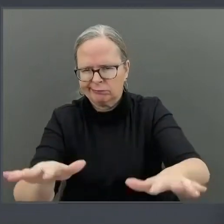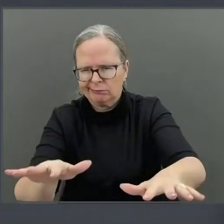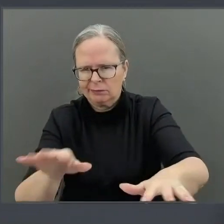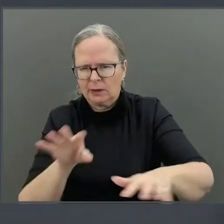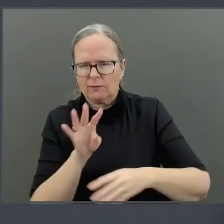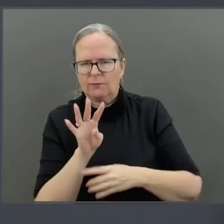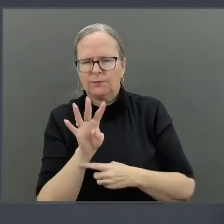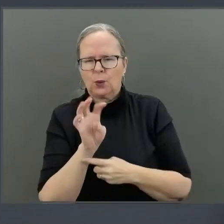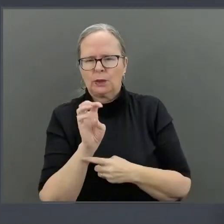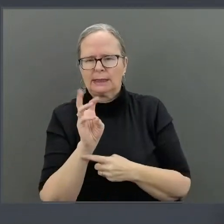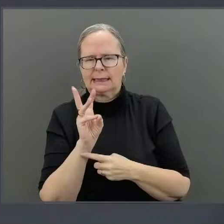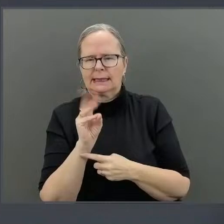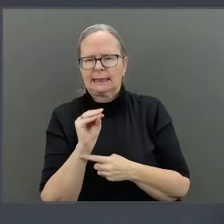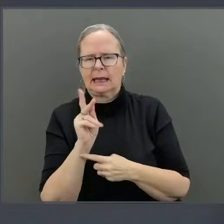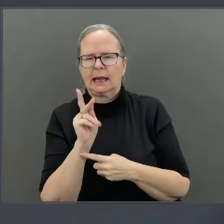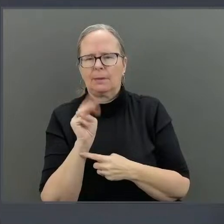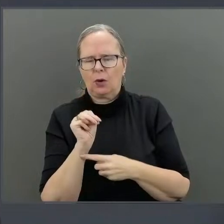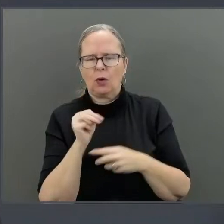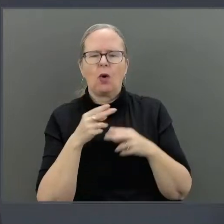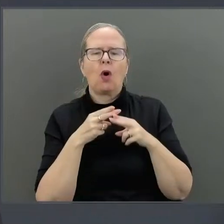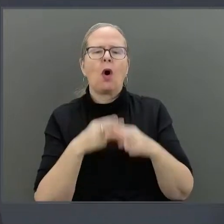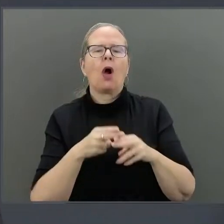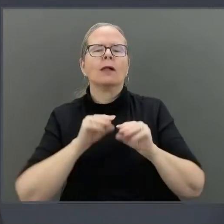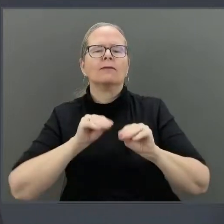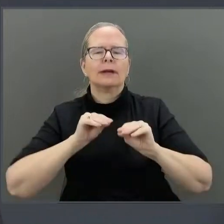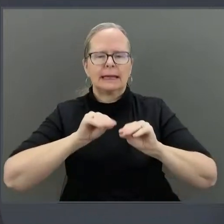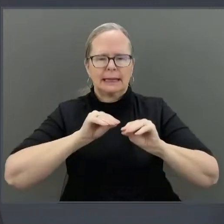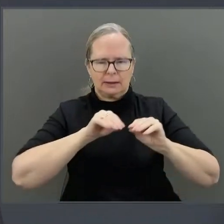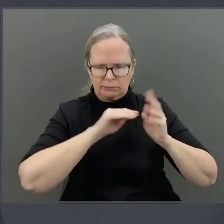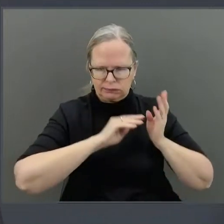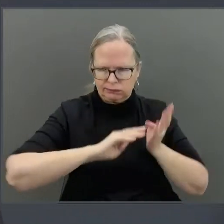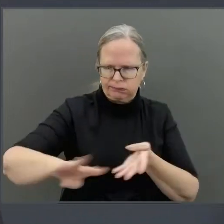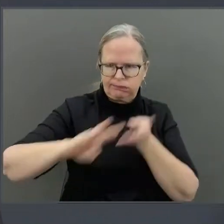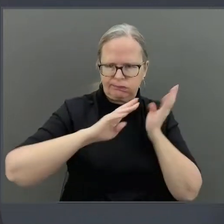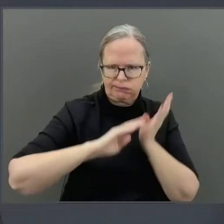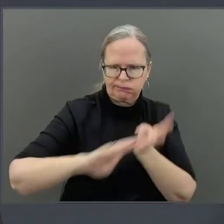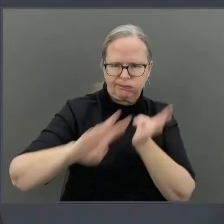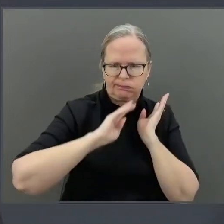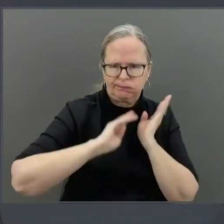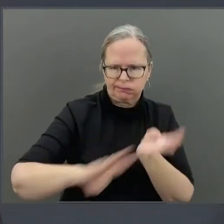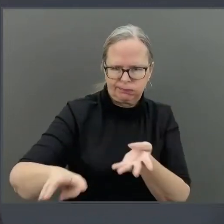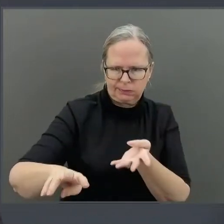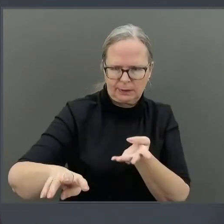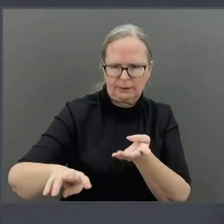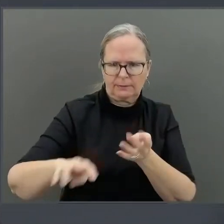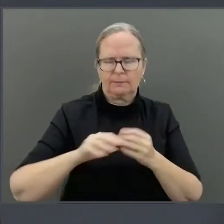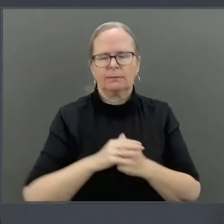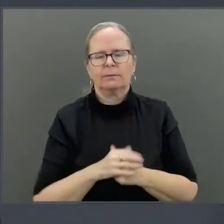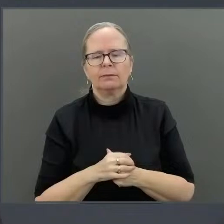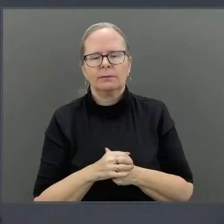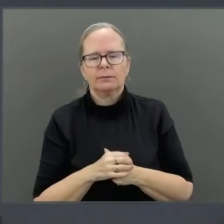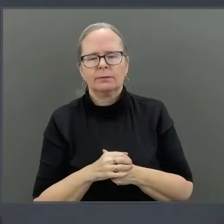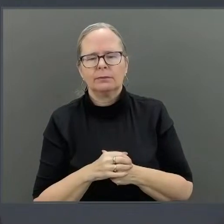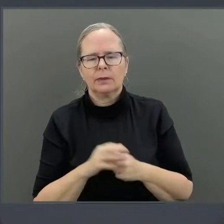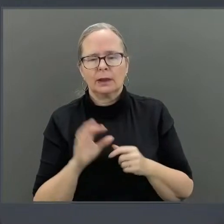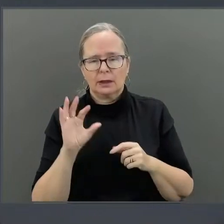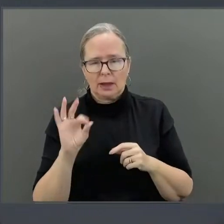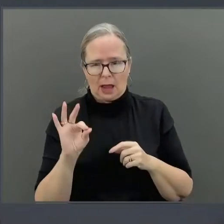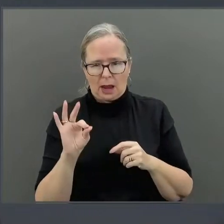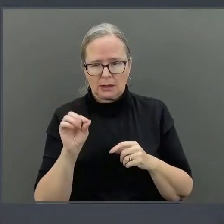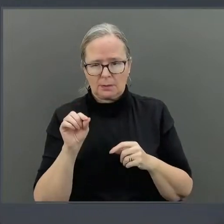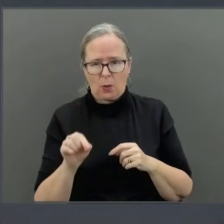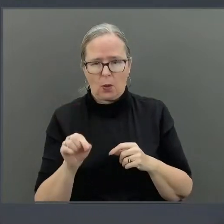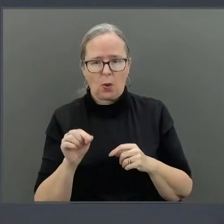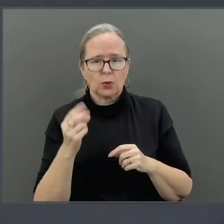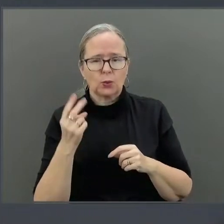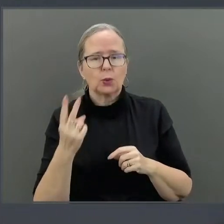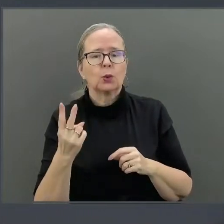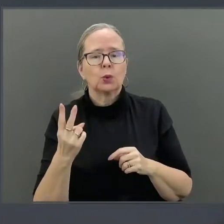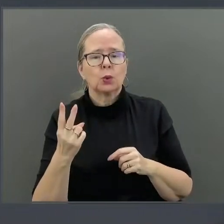pipe and of that uh we have 9.2 km of the specific type of that pipe as we look at our entire Asset